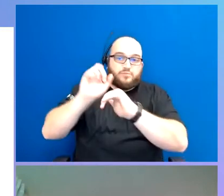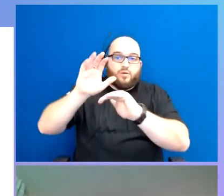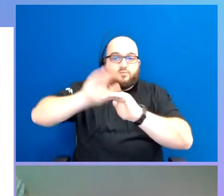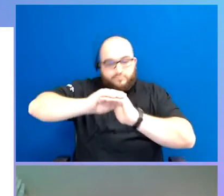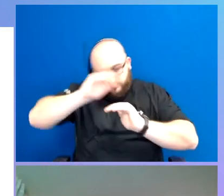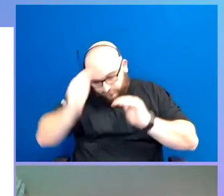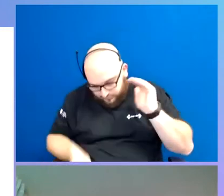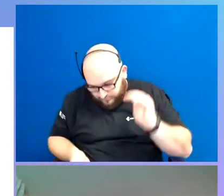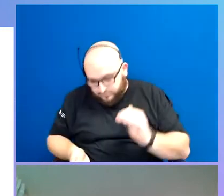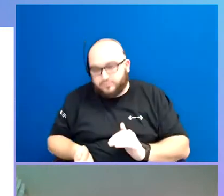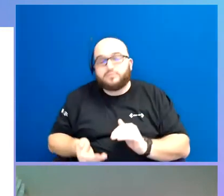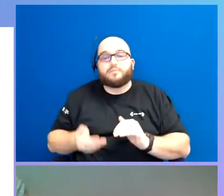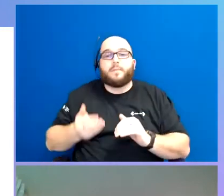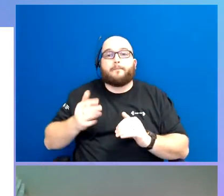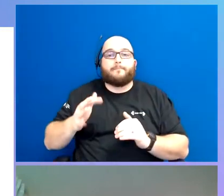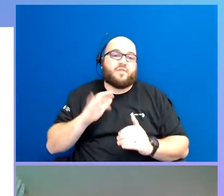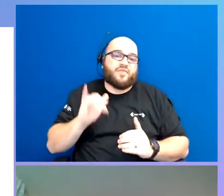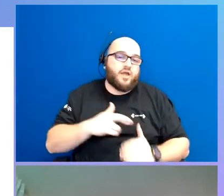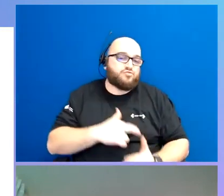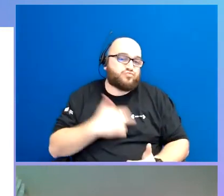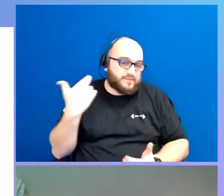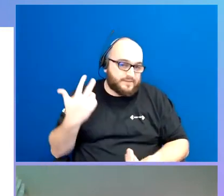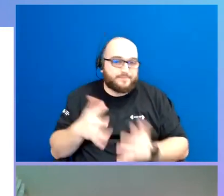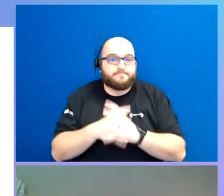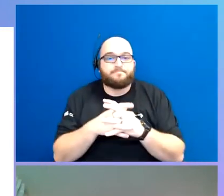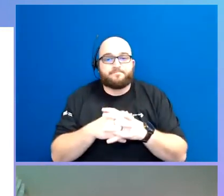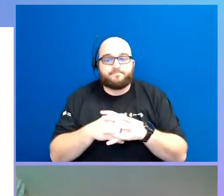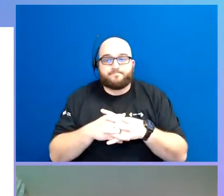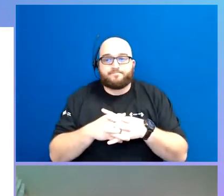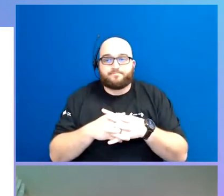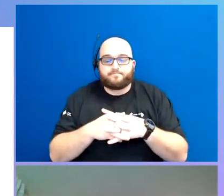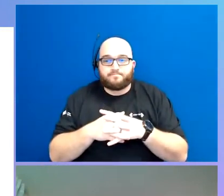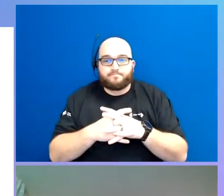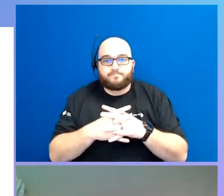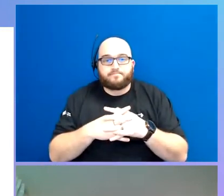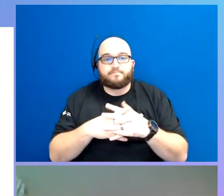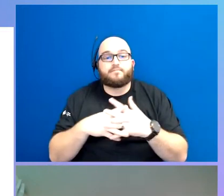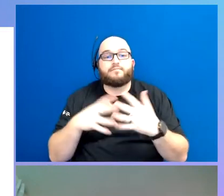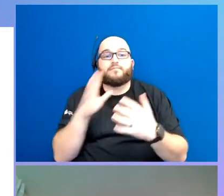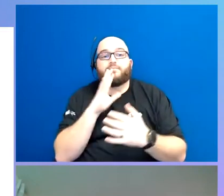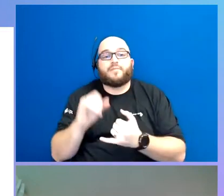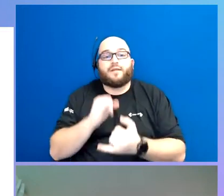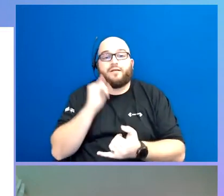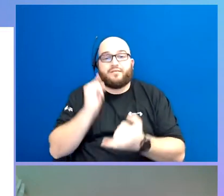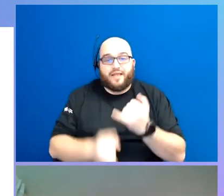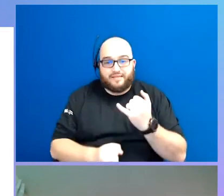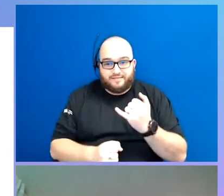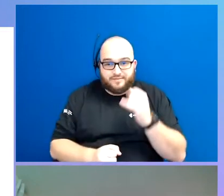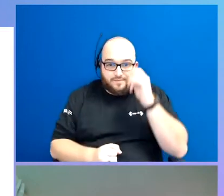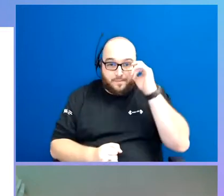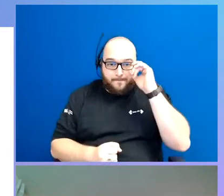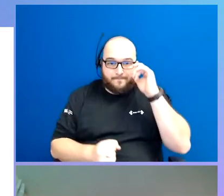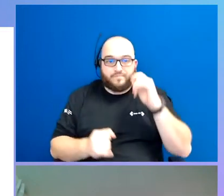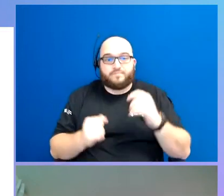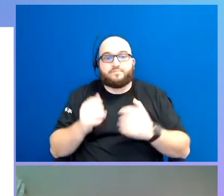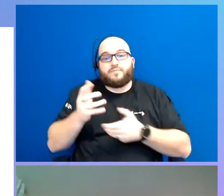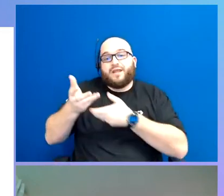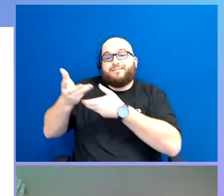um, risk for the company. And